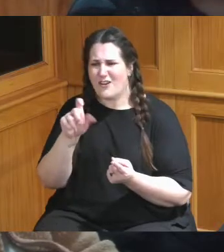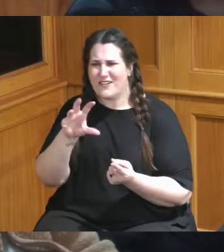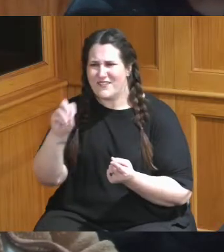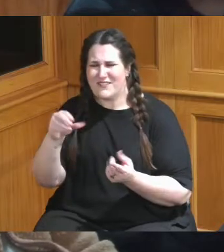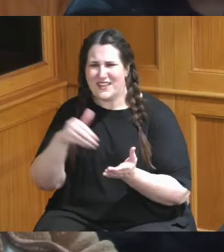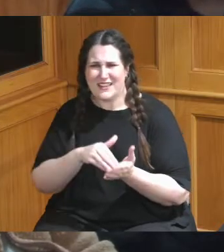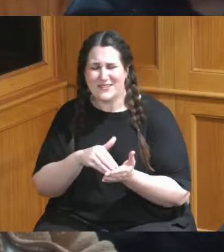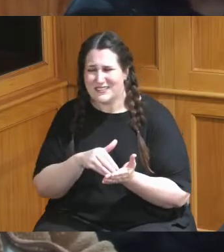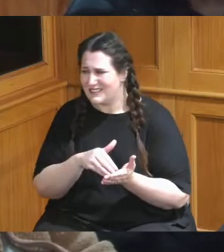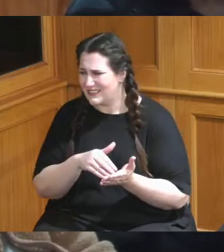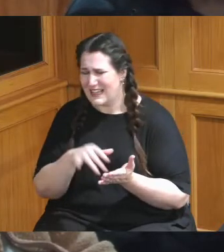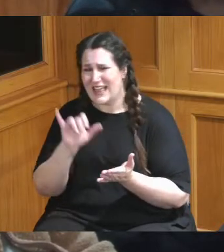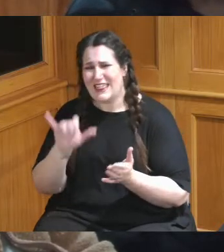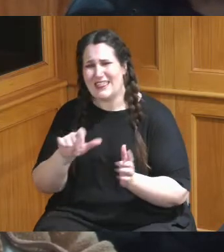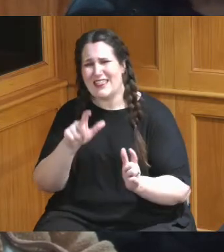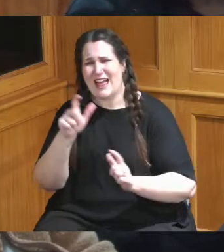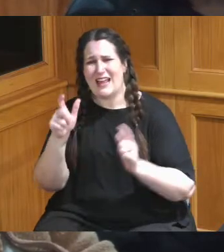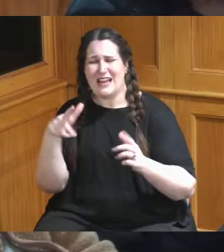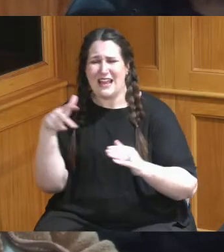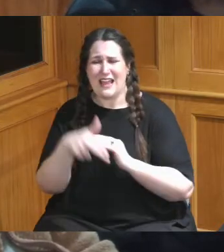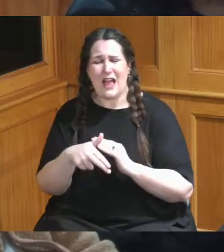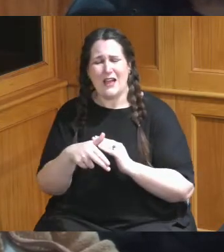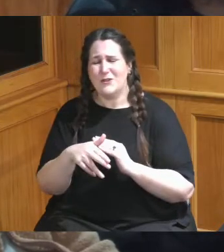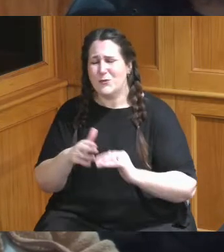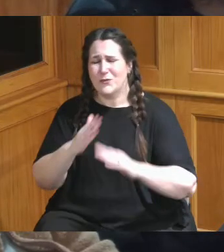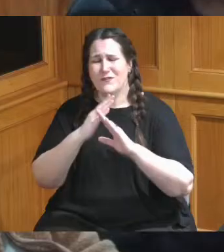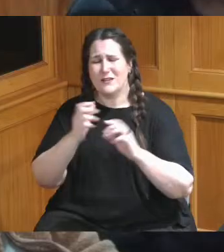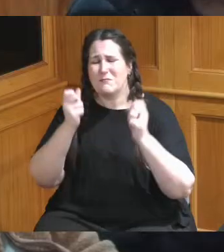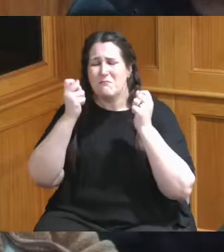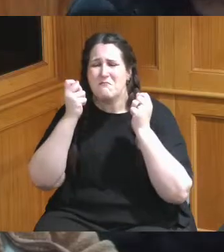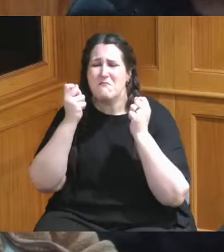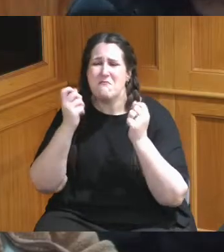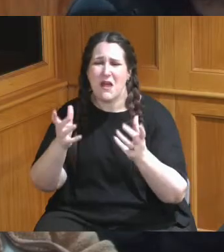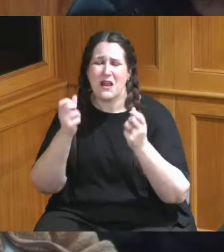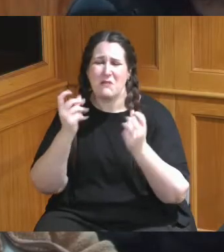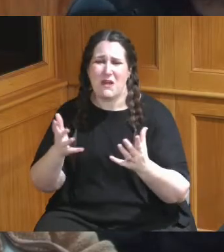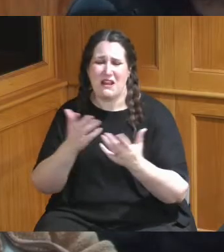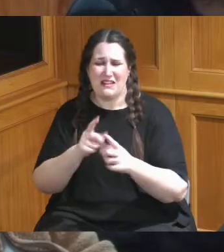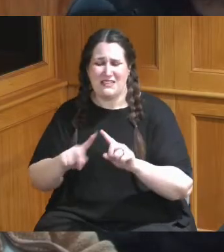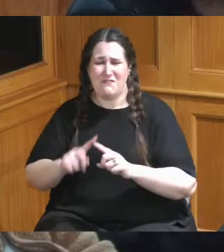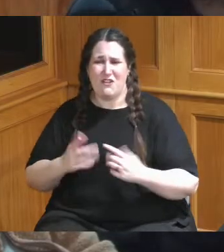cut of that side will eliminate prevention assets for thousands of students who are asking for help,